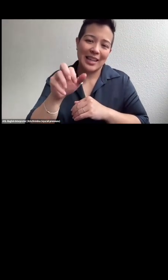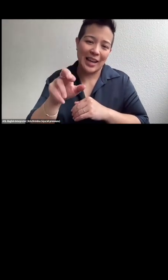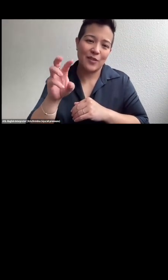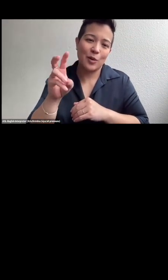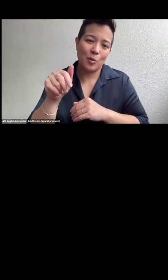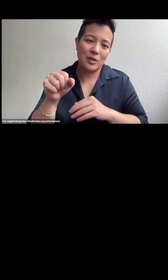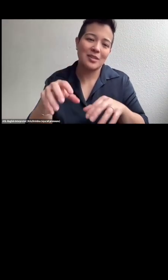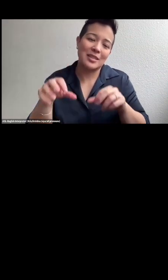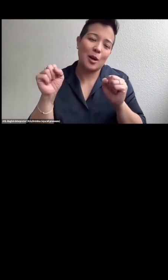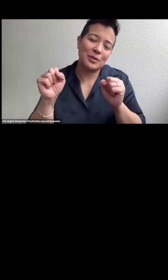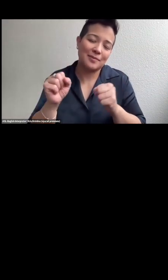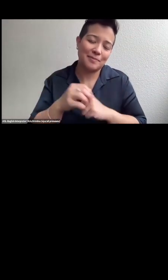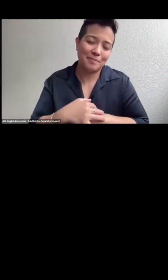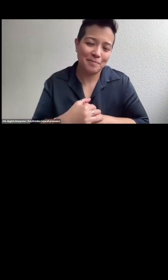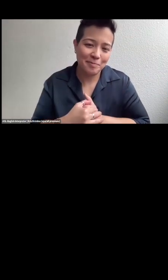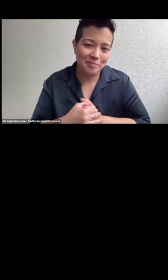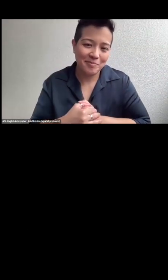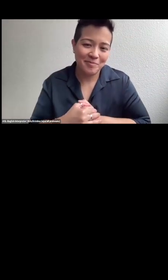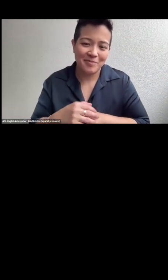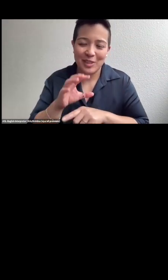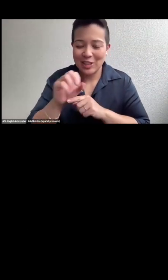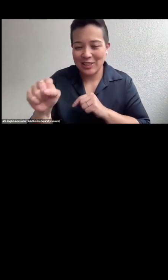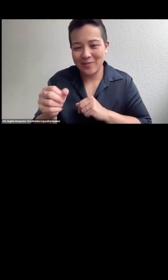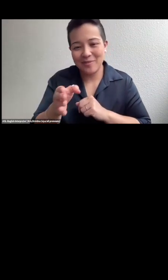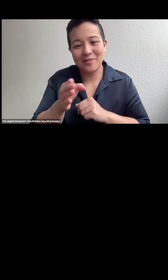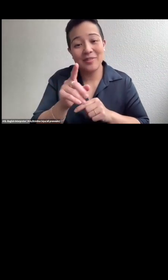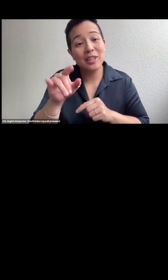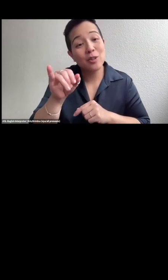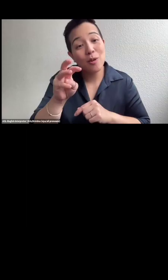adopted. Awesome, thank you. Yomi, how about your picture?